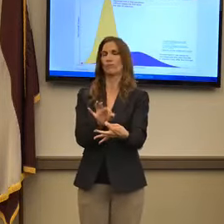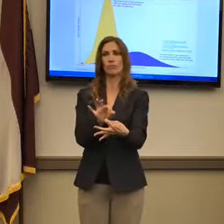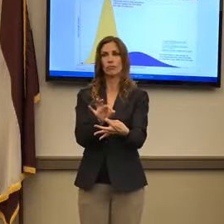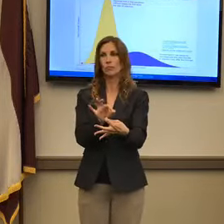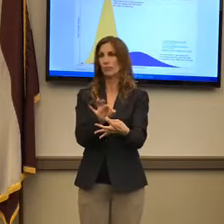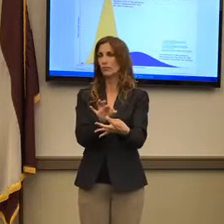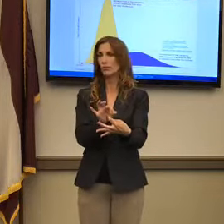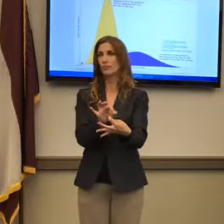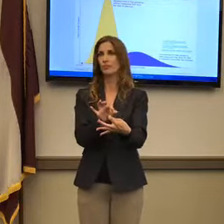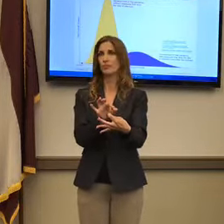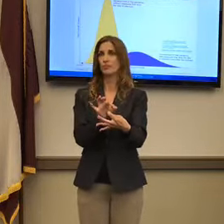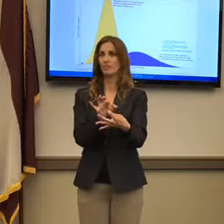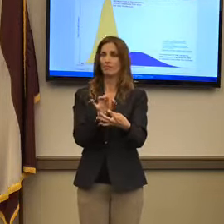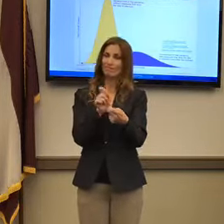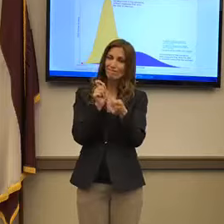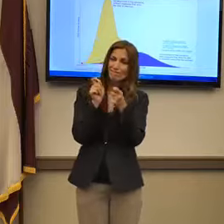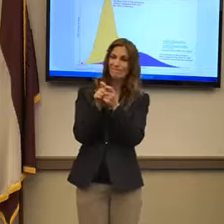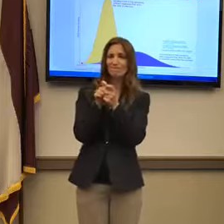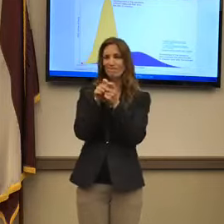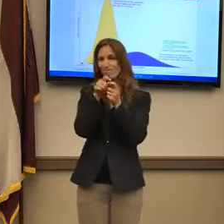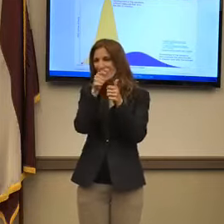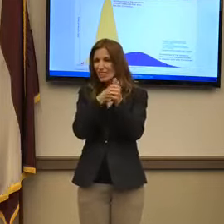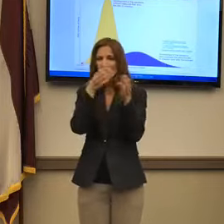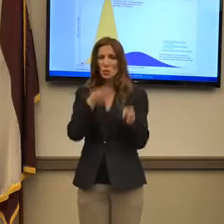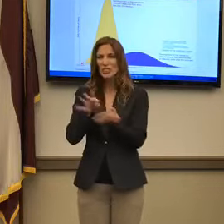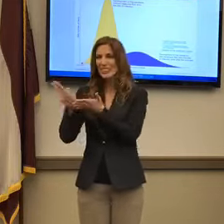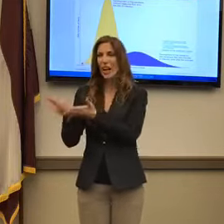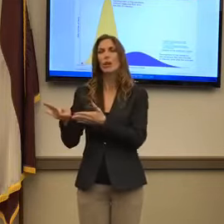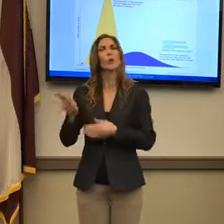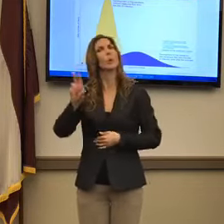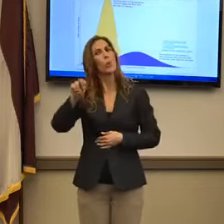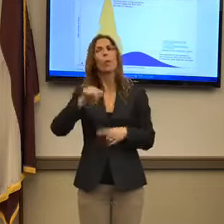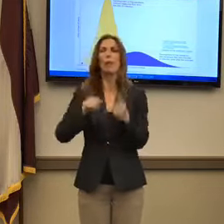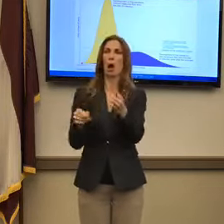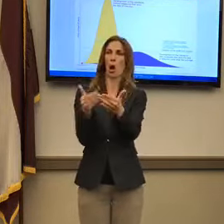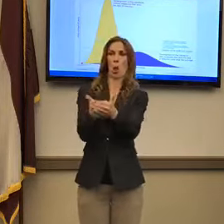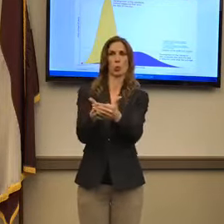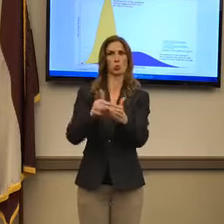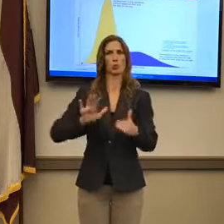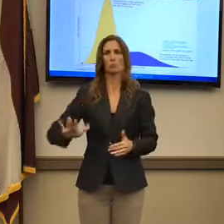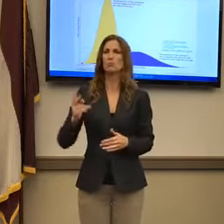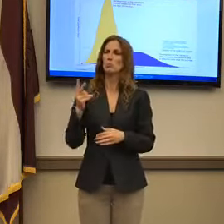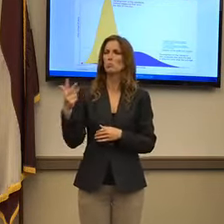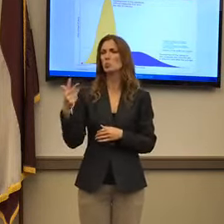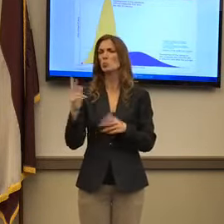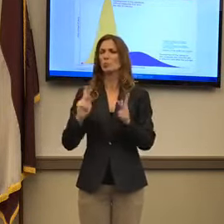the absolute individual but it's close we may be off by a few the important